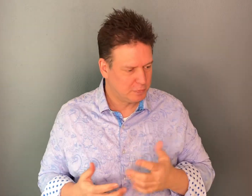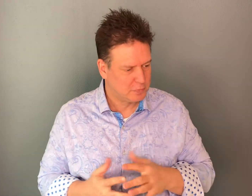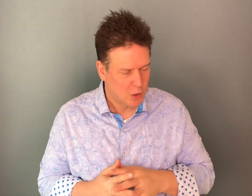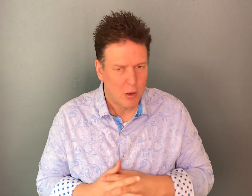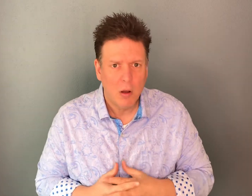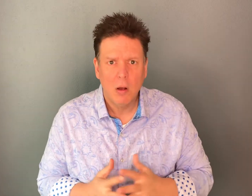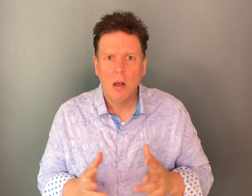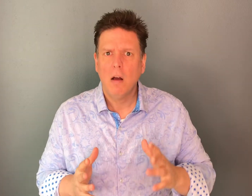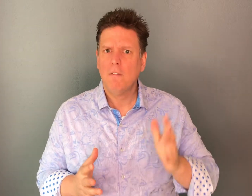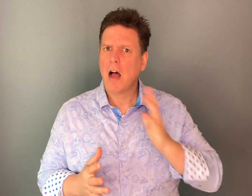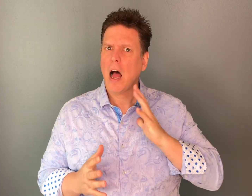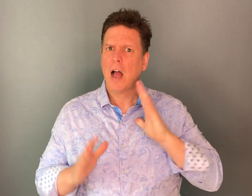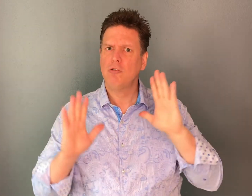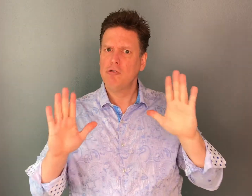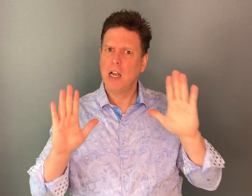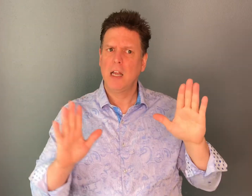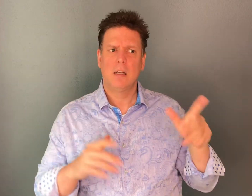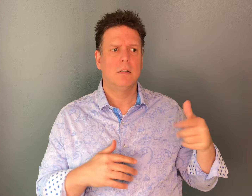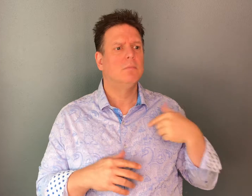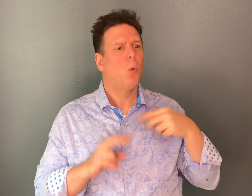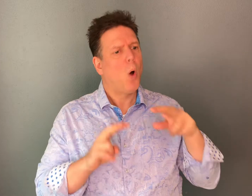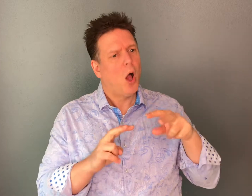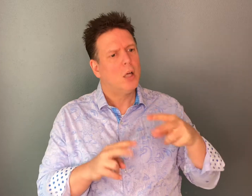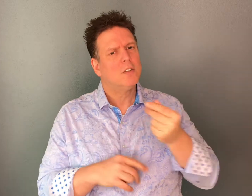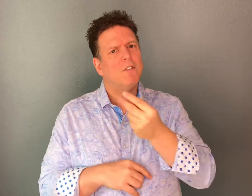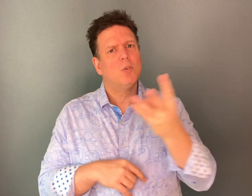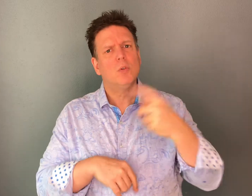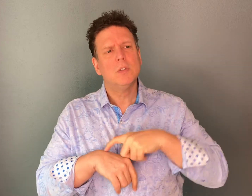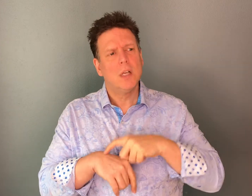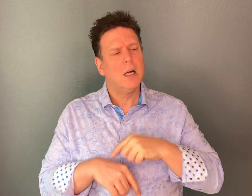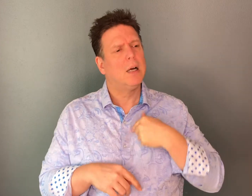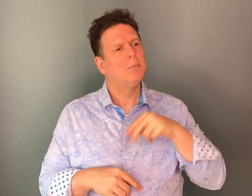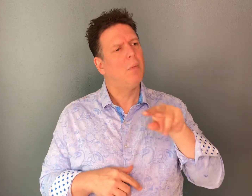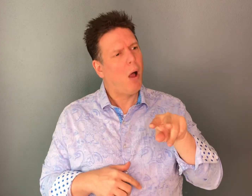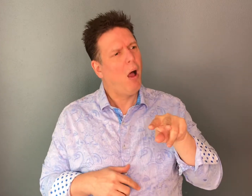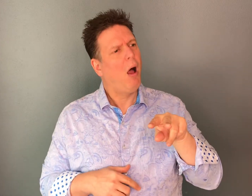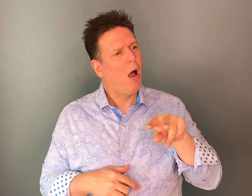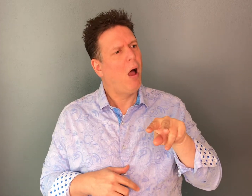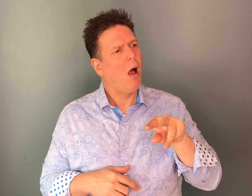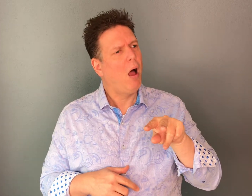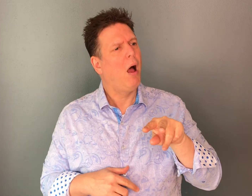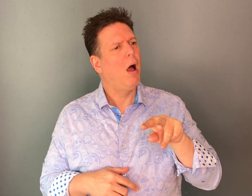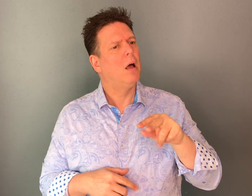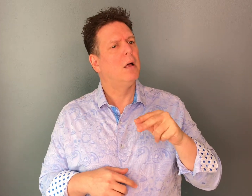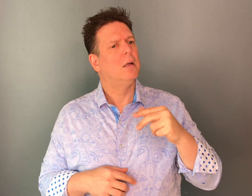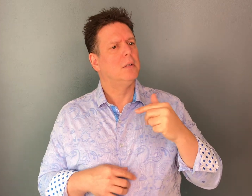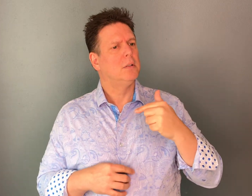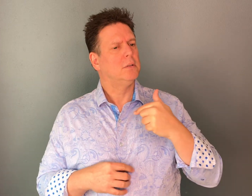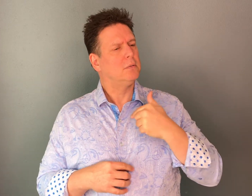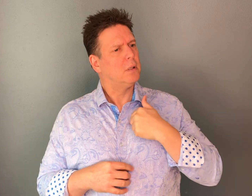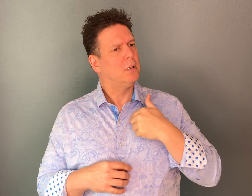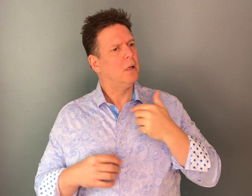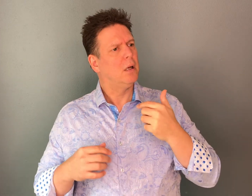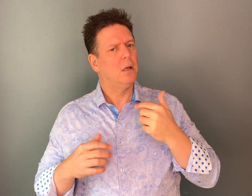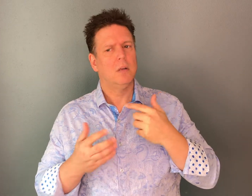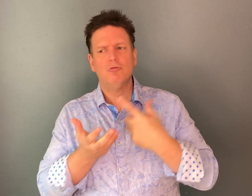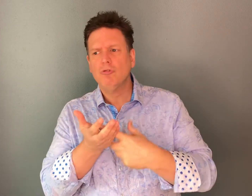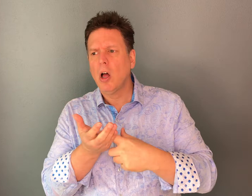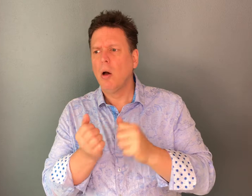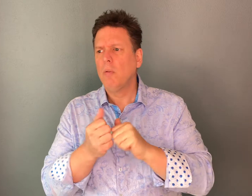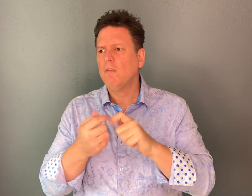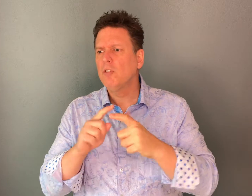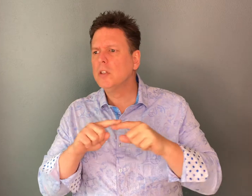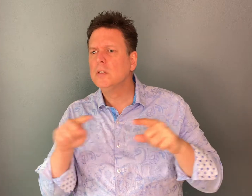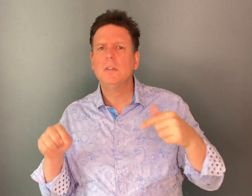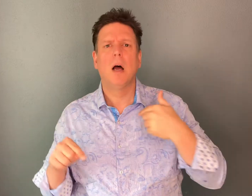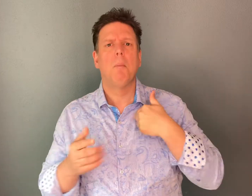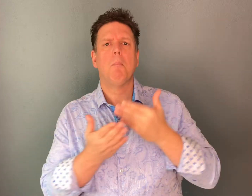years ago now. It's a great movie. I watched it a few times and talked with